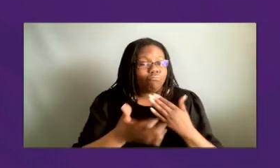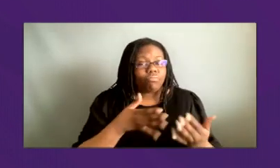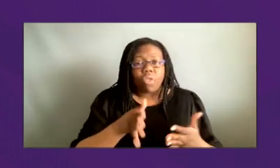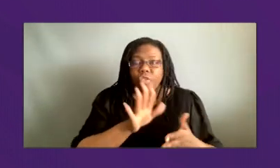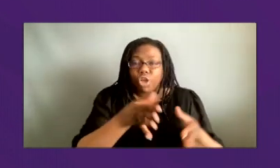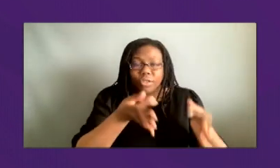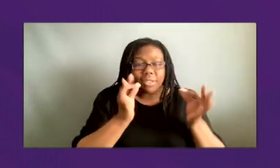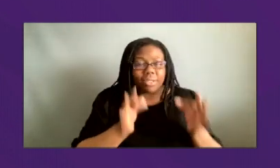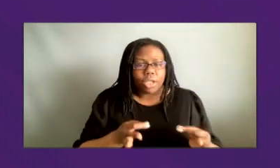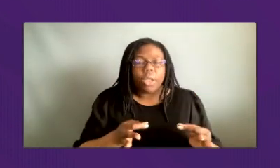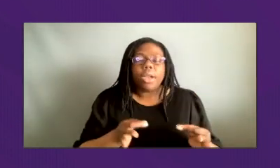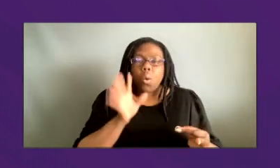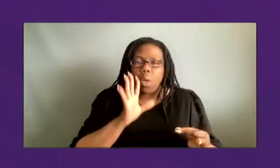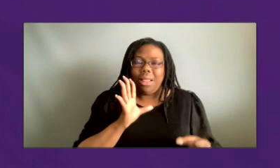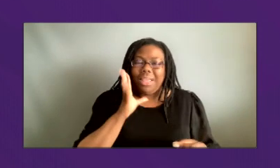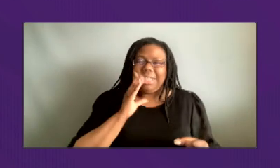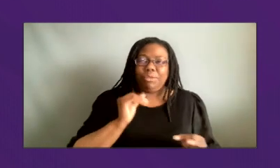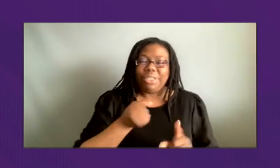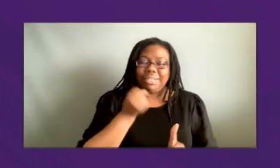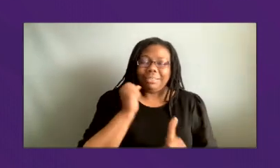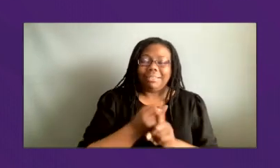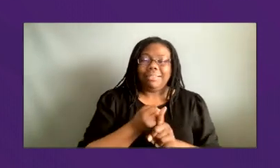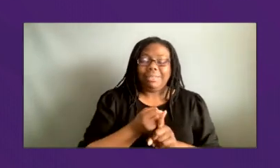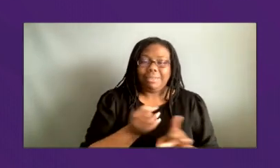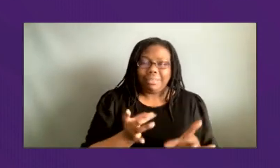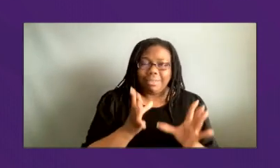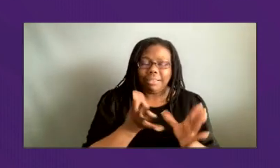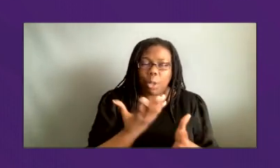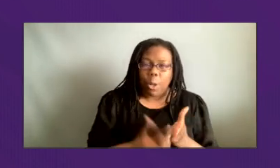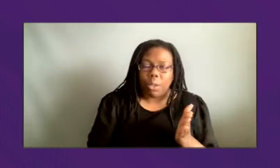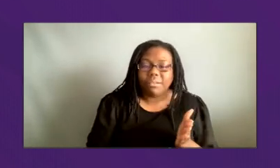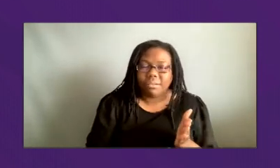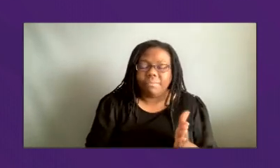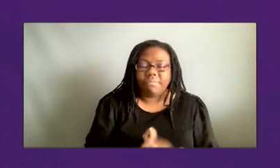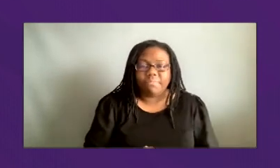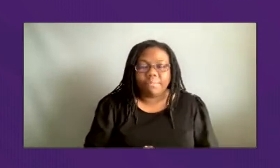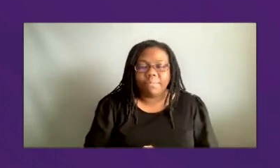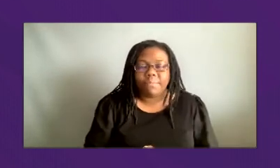But here they each represent some of the common choices made by Native nations at the time.